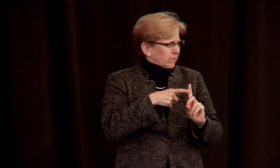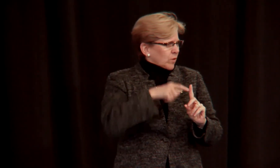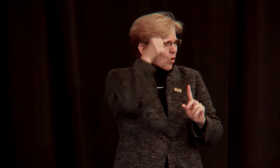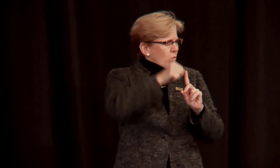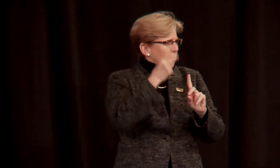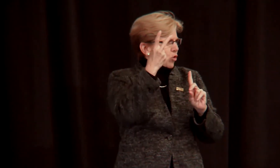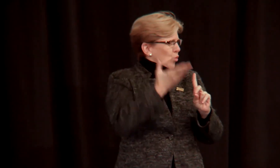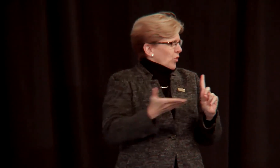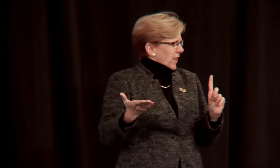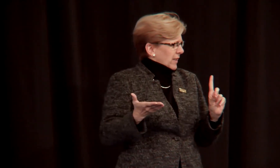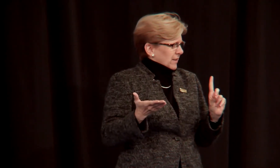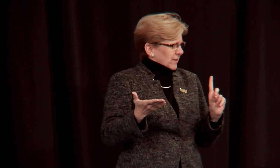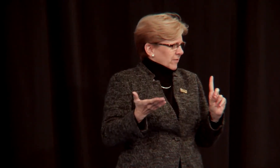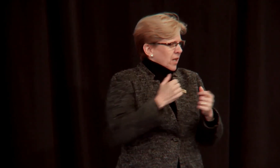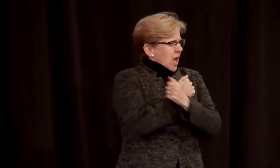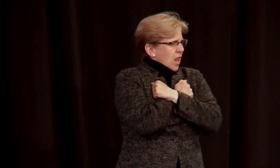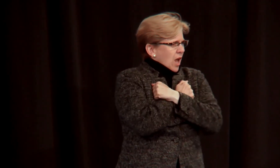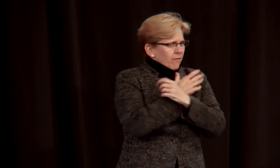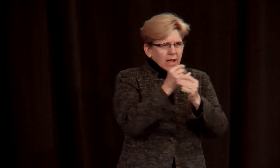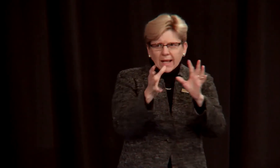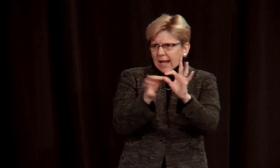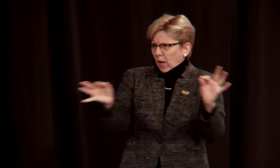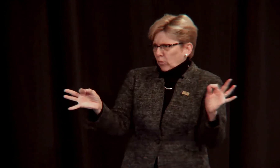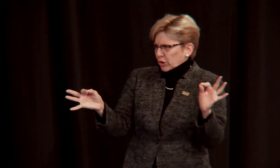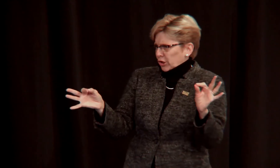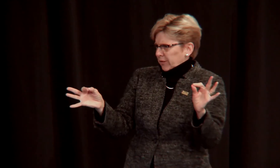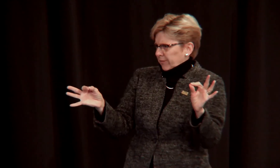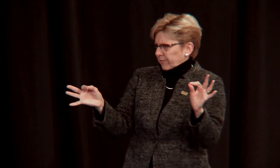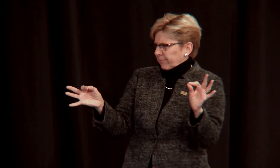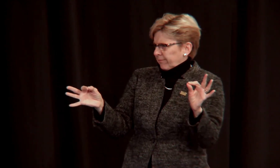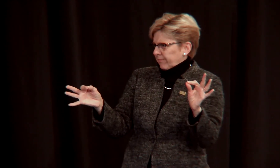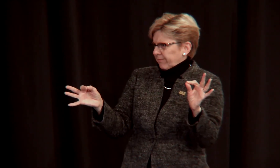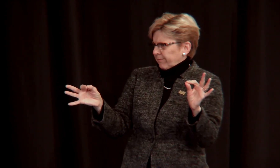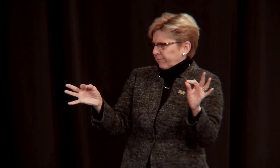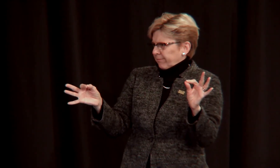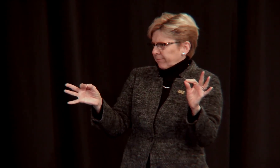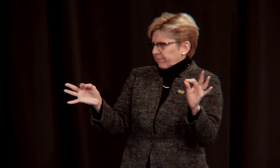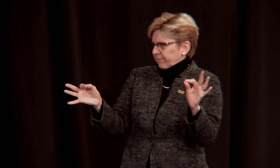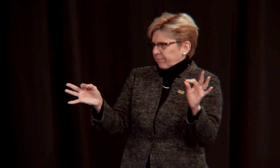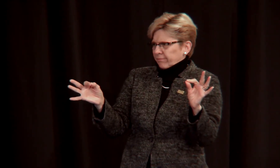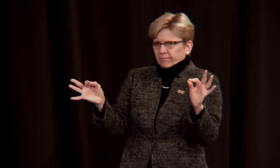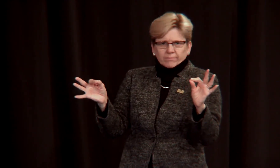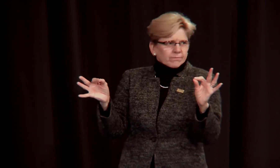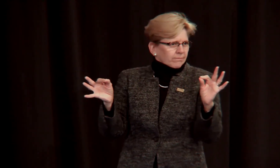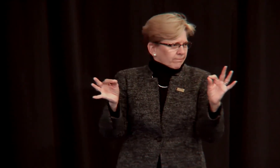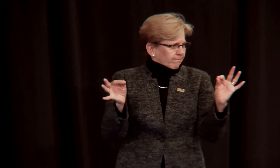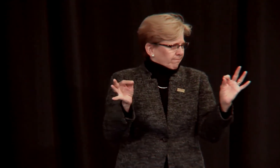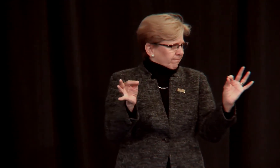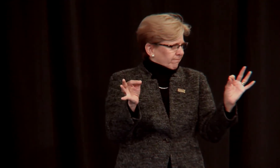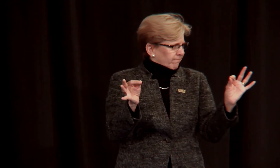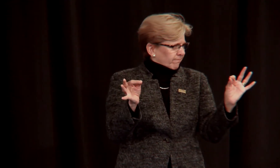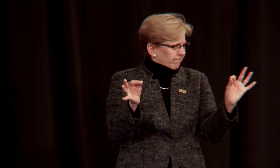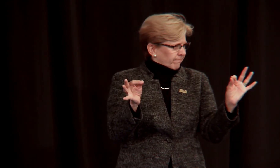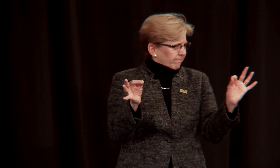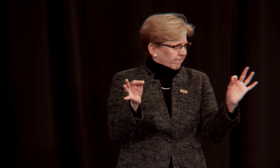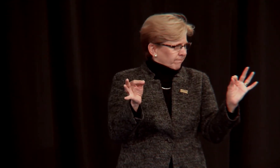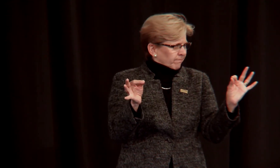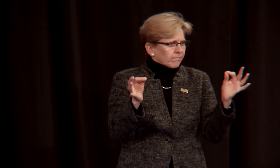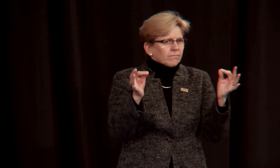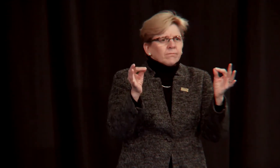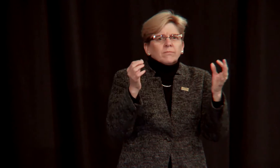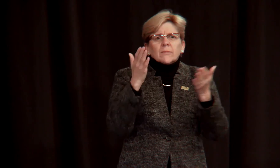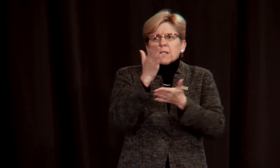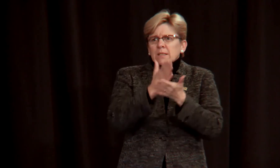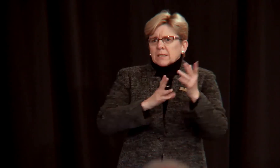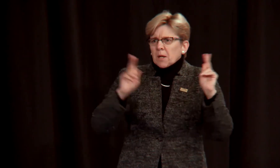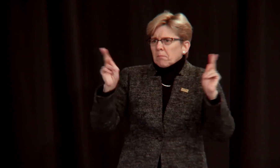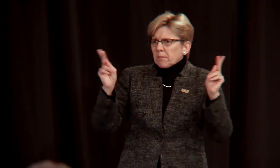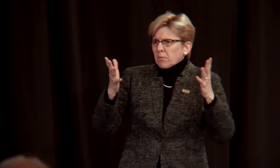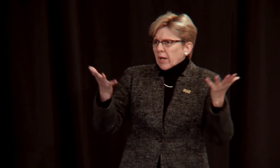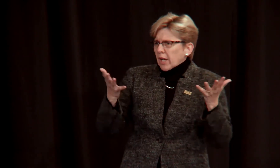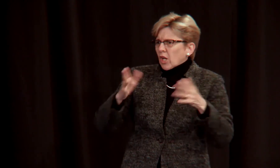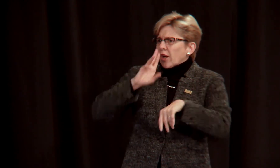I want you to remember two things: love and a language.